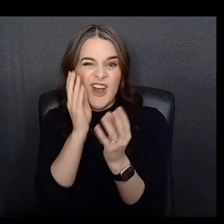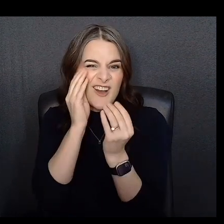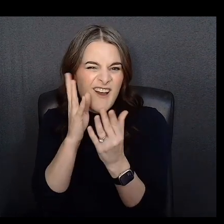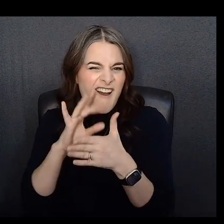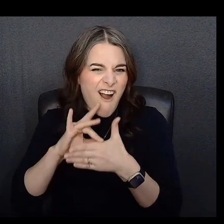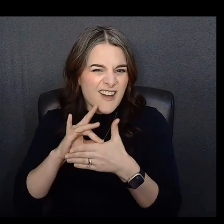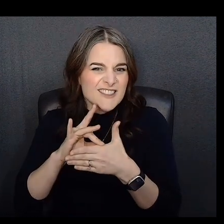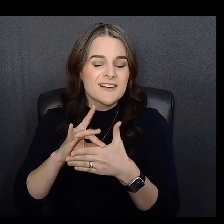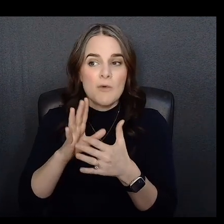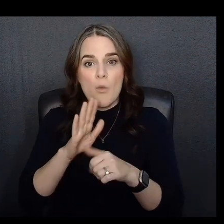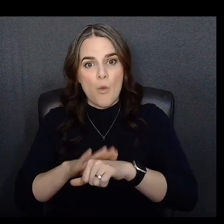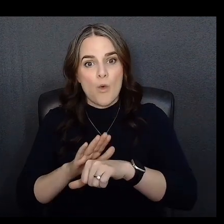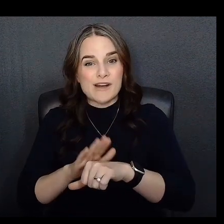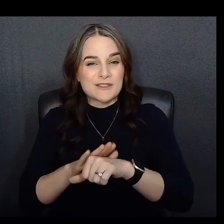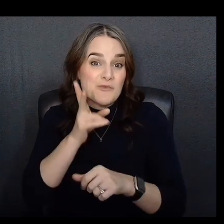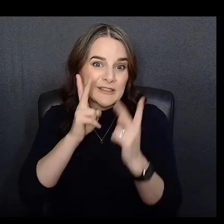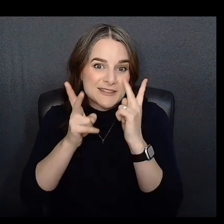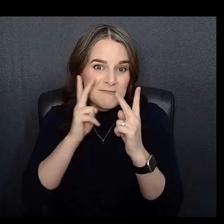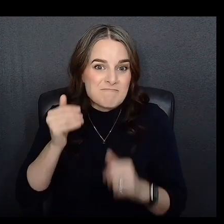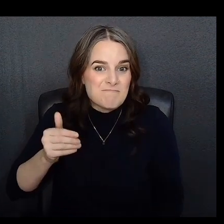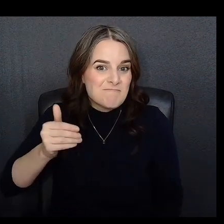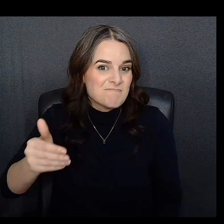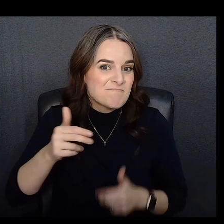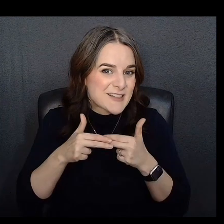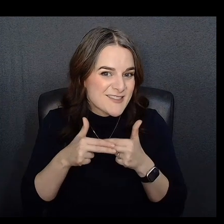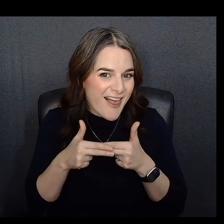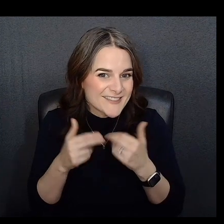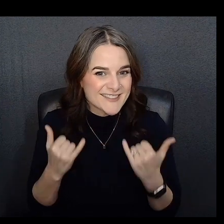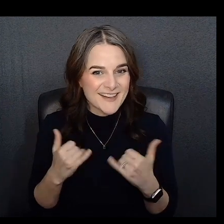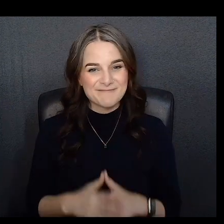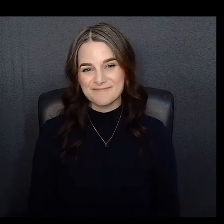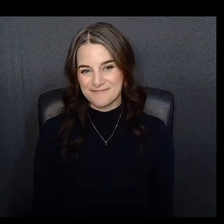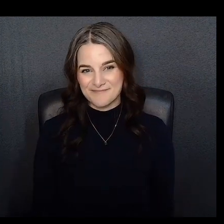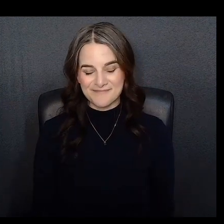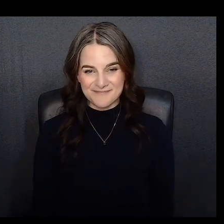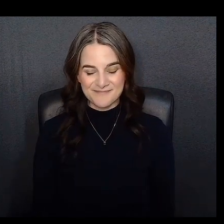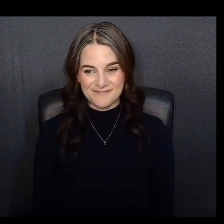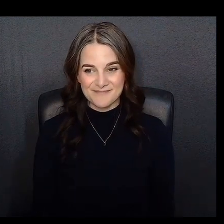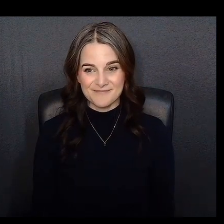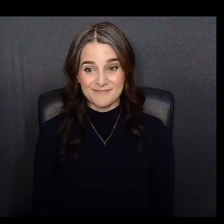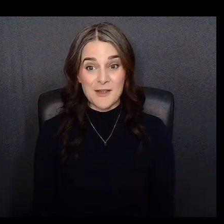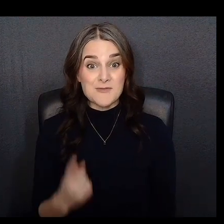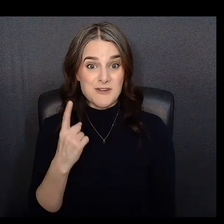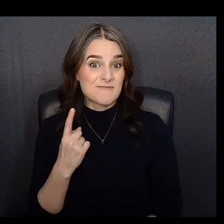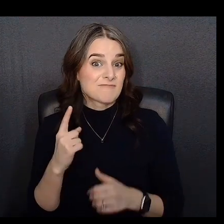warnings that you will see throughout the slides today. One of the first ones here is that I